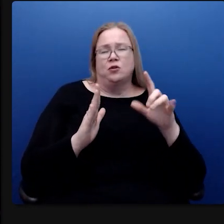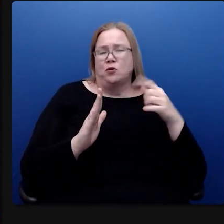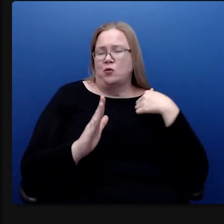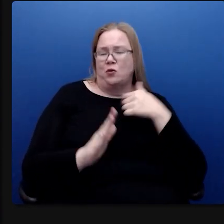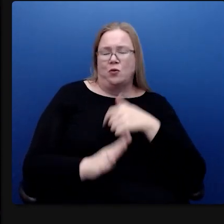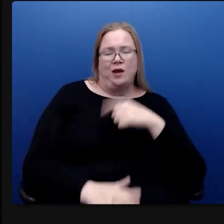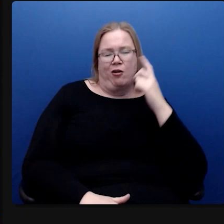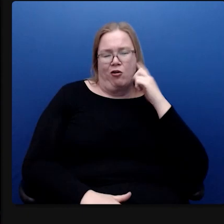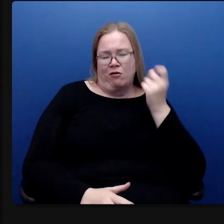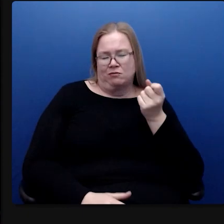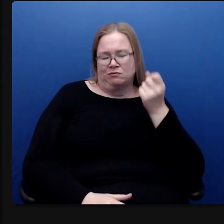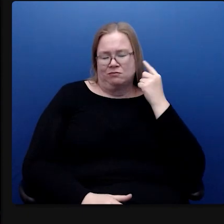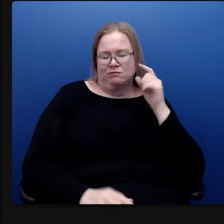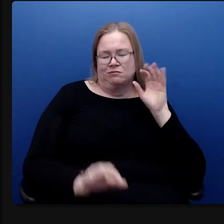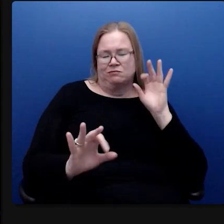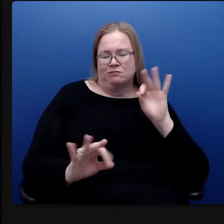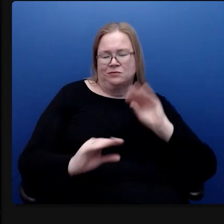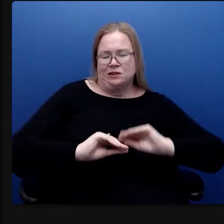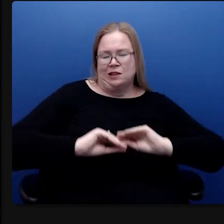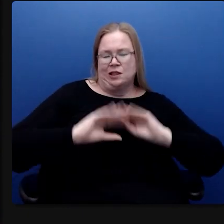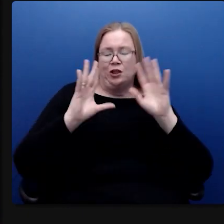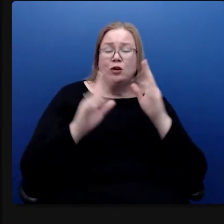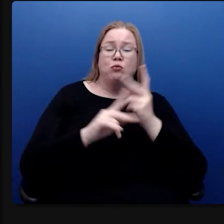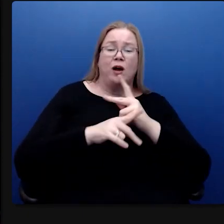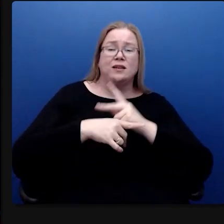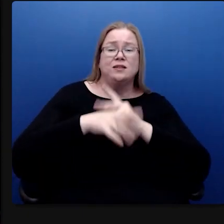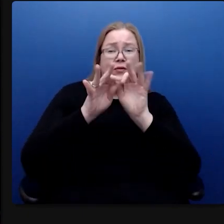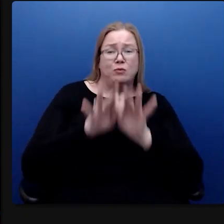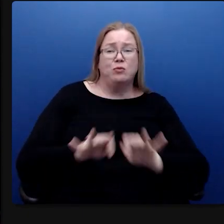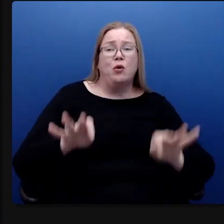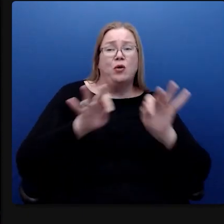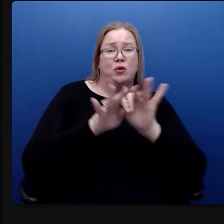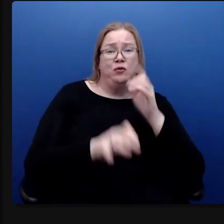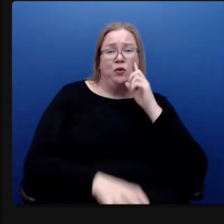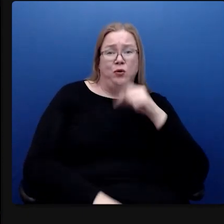We heard you loud and clear about how productivity is important to you.